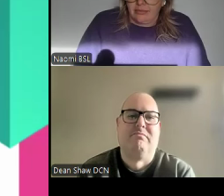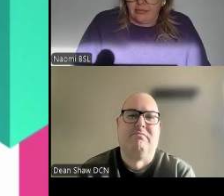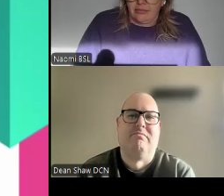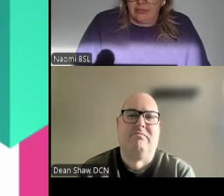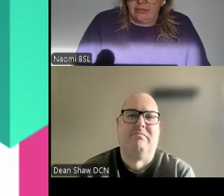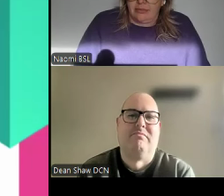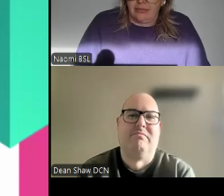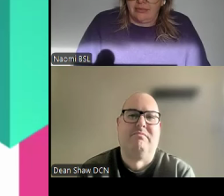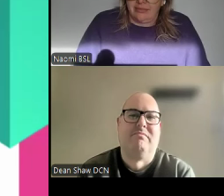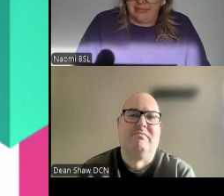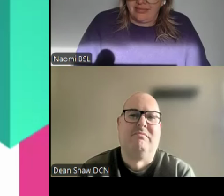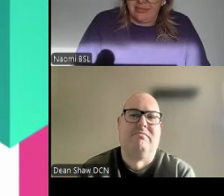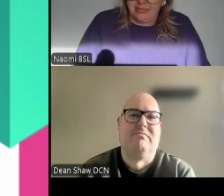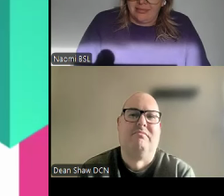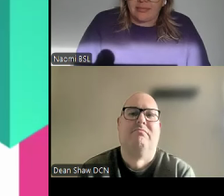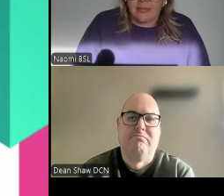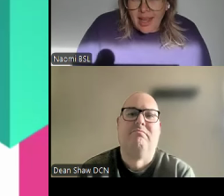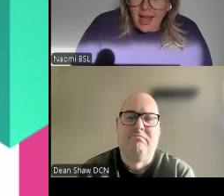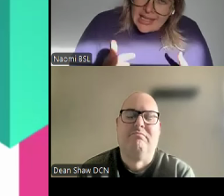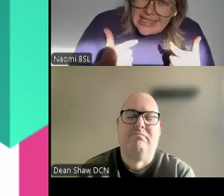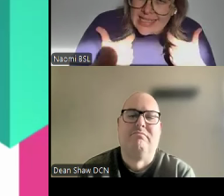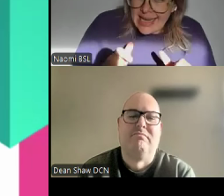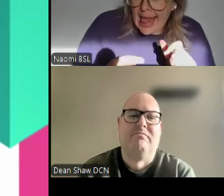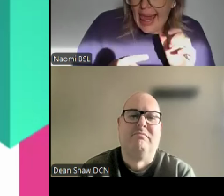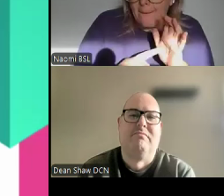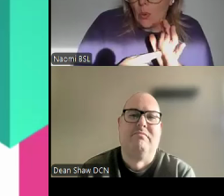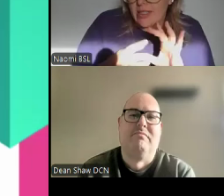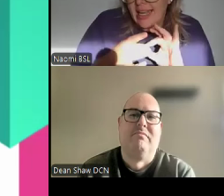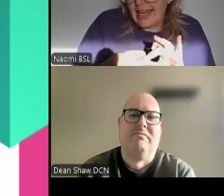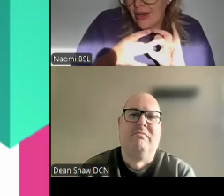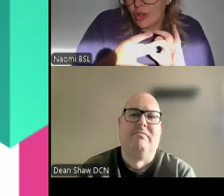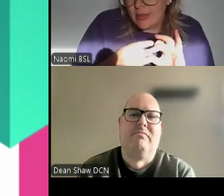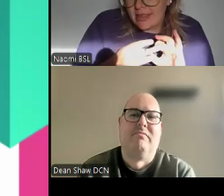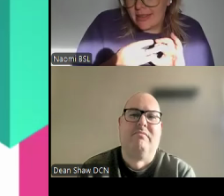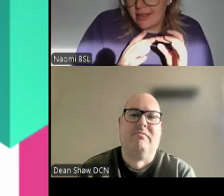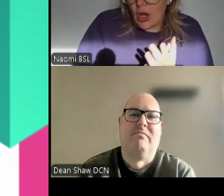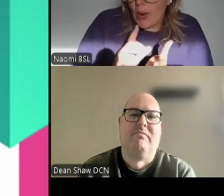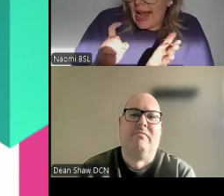It's still about engagement, isn't it? The click is still key. What is it that you want